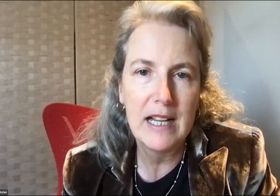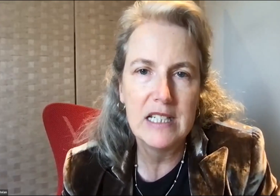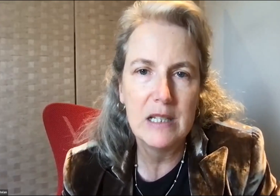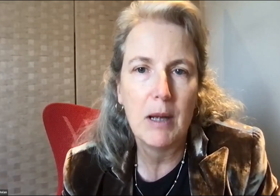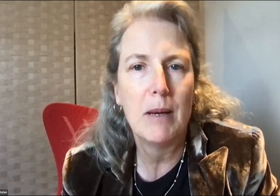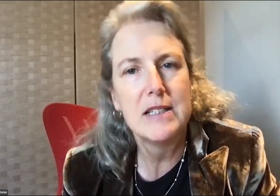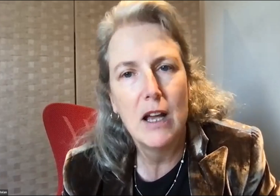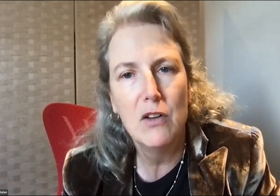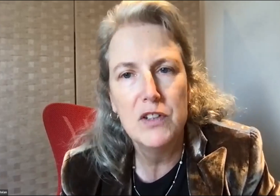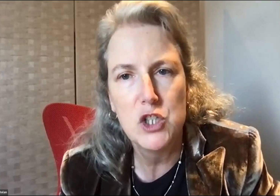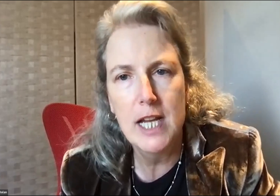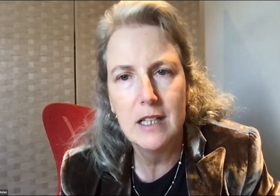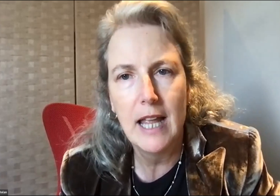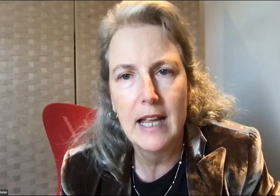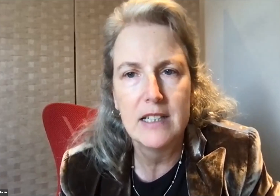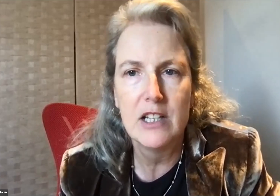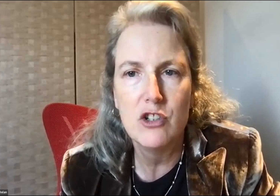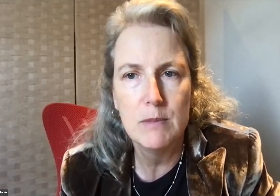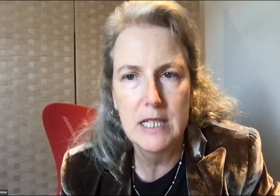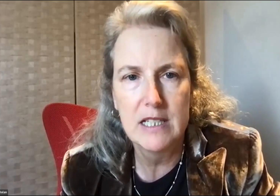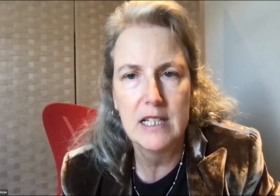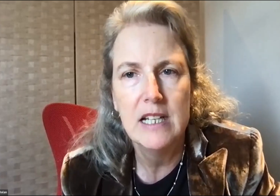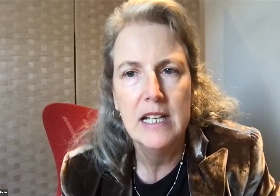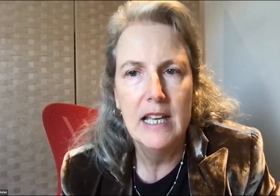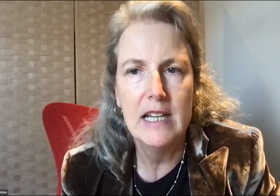Committee was co-founded in 2,019 by myself, Jane Deland and Jim Dixon.